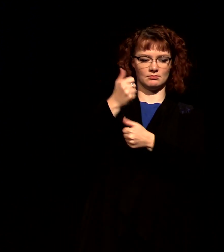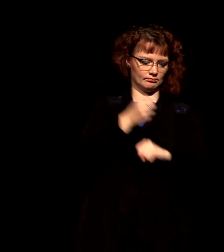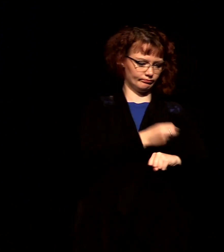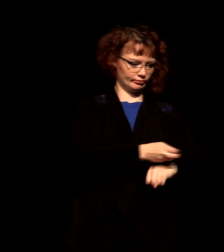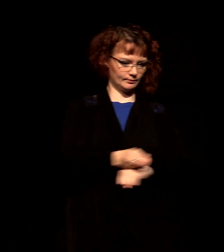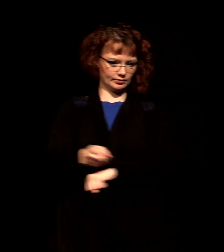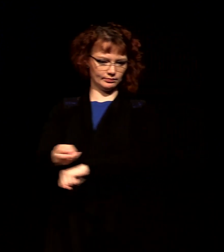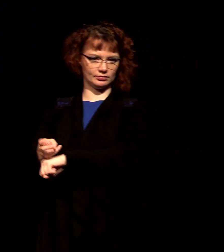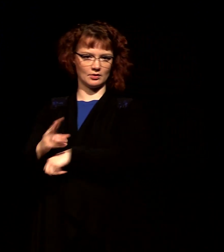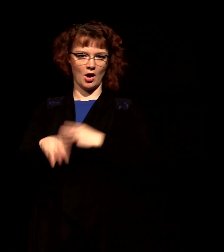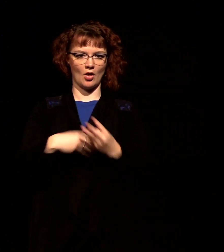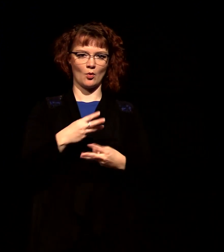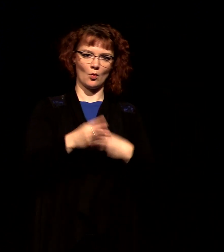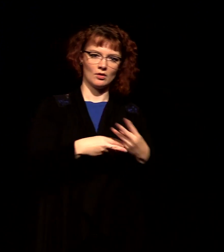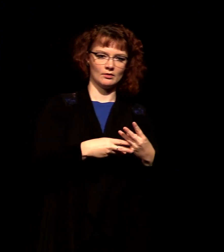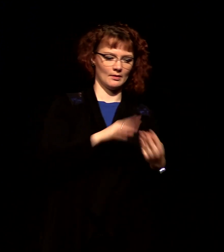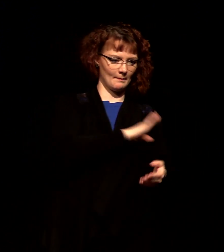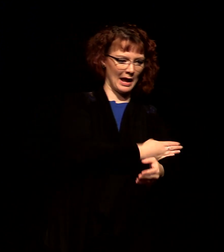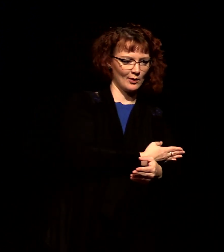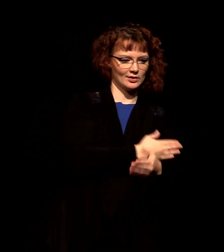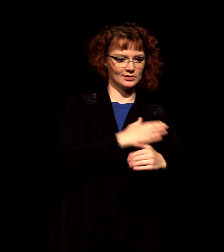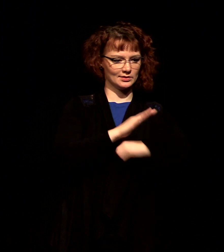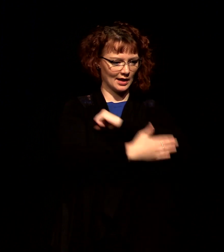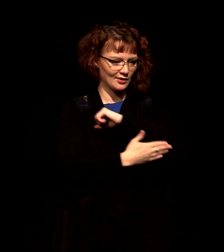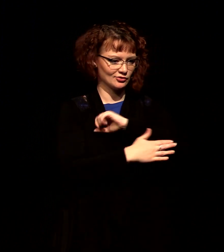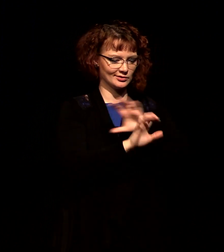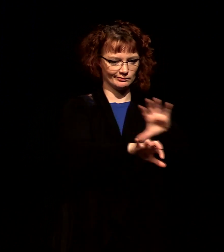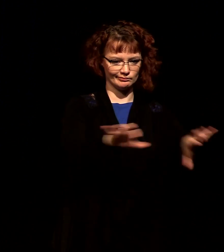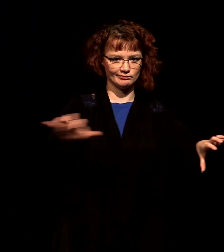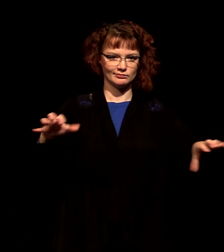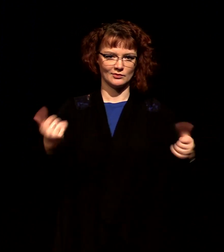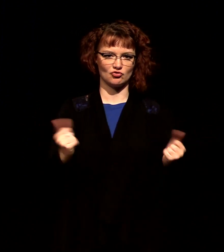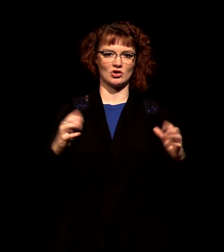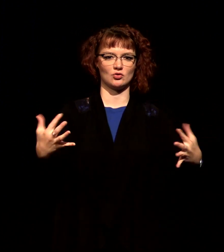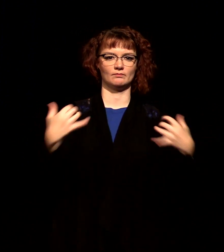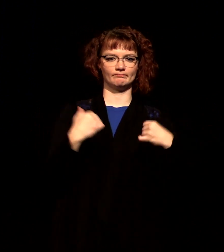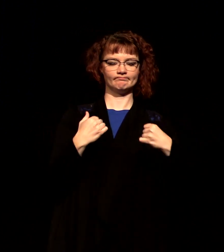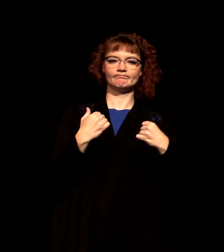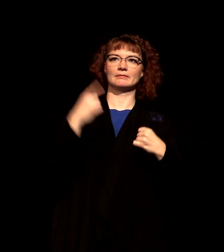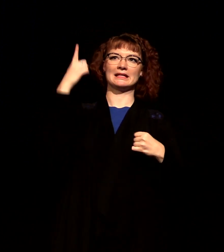powers that came into place, set up their empires, and it is